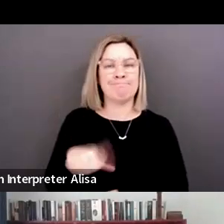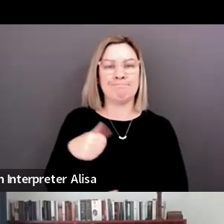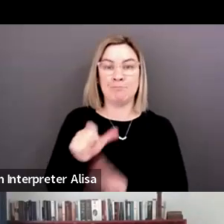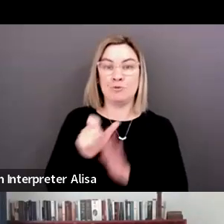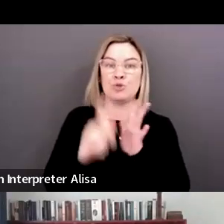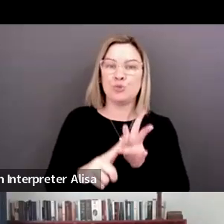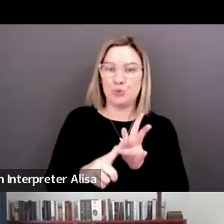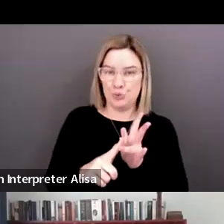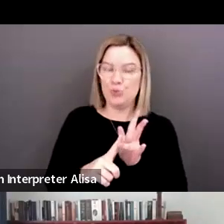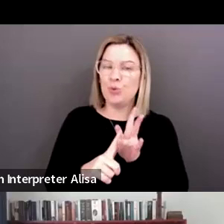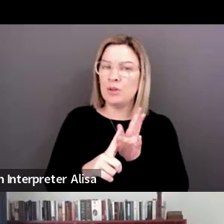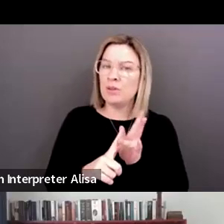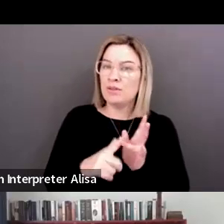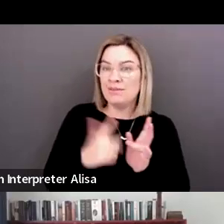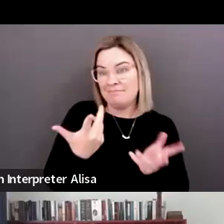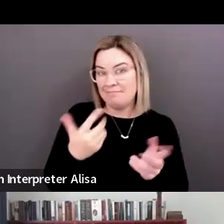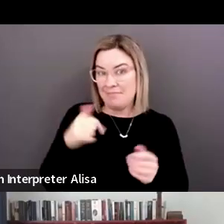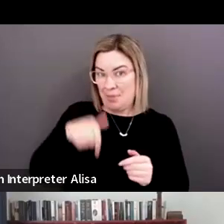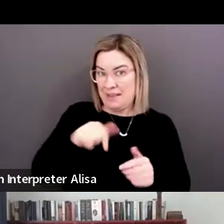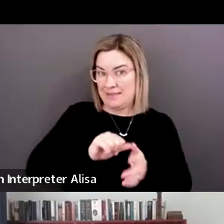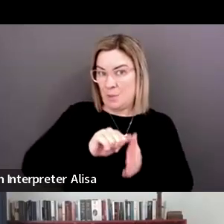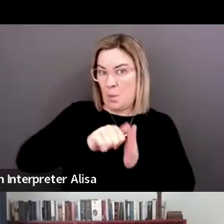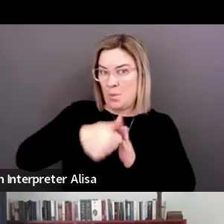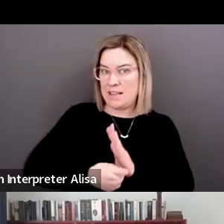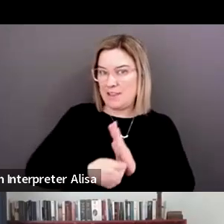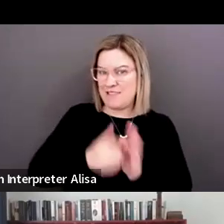circulate back to each of our speakers today to I guess, provide a bit of a